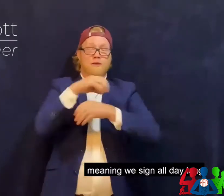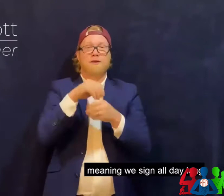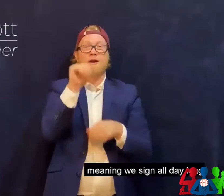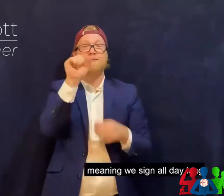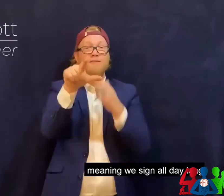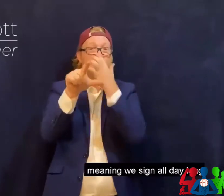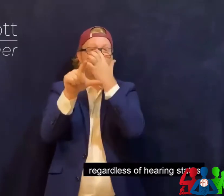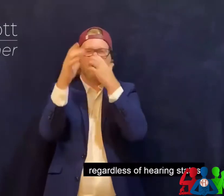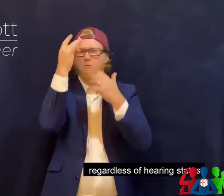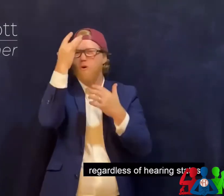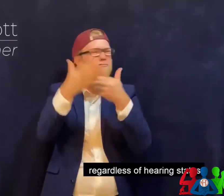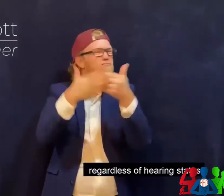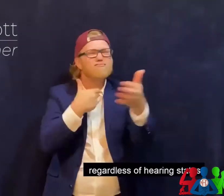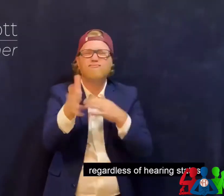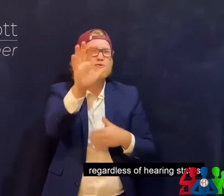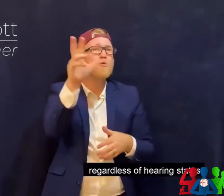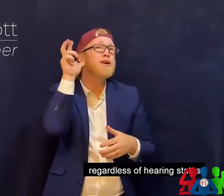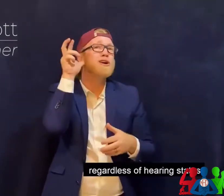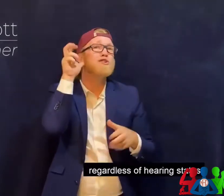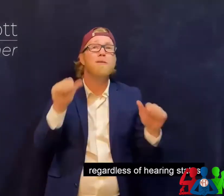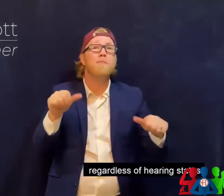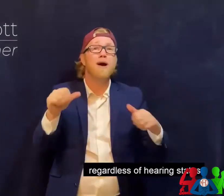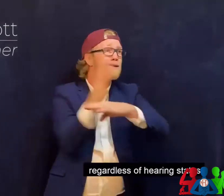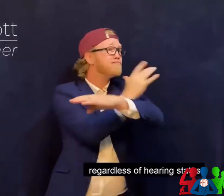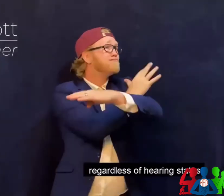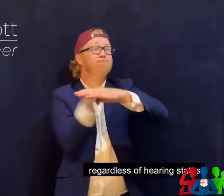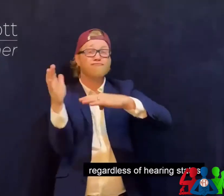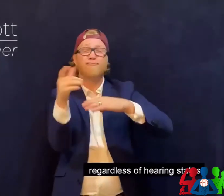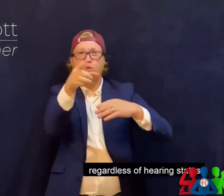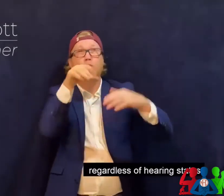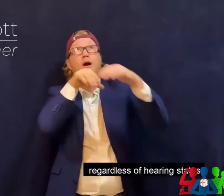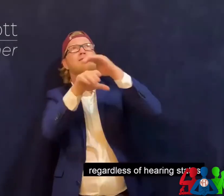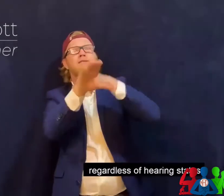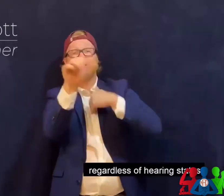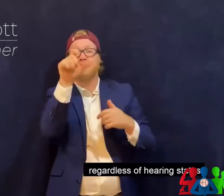We sign all day long regardless of hearing status.